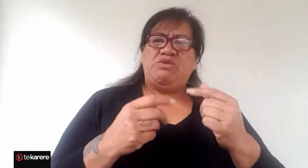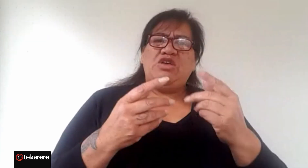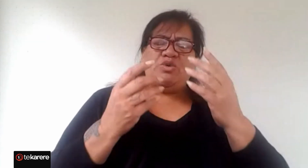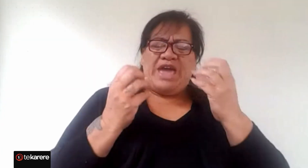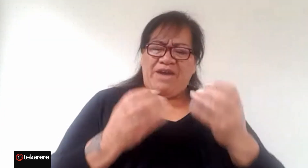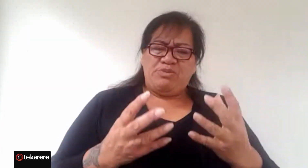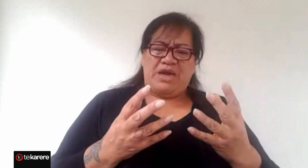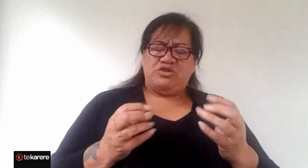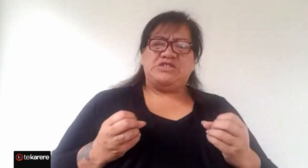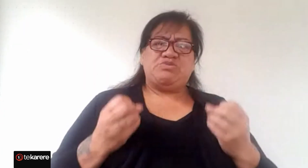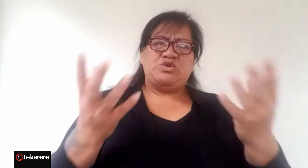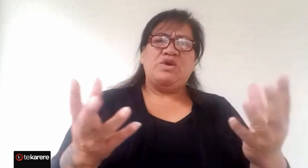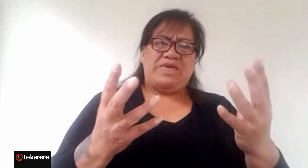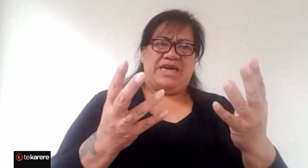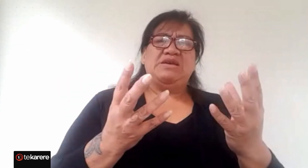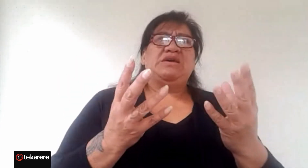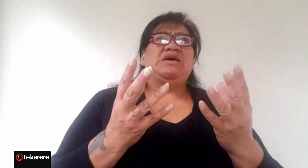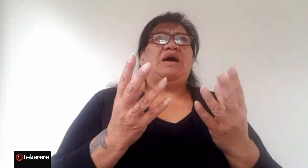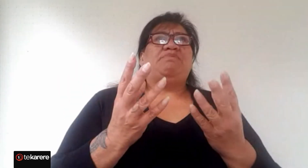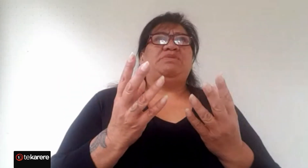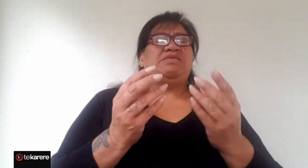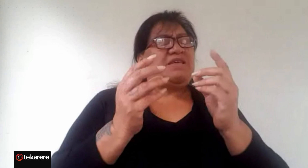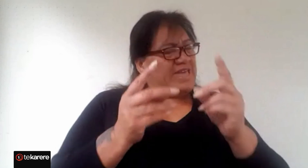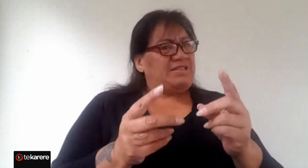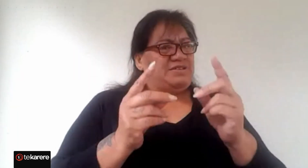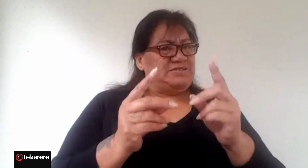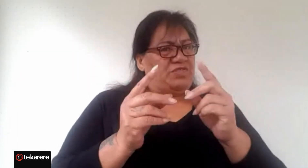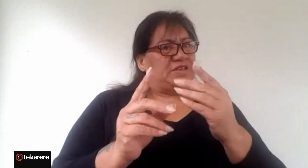It's in our language, the spirit and the power.